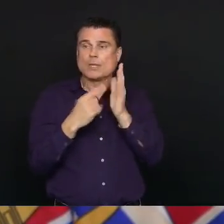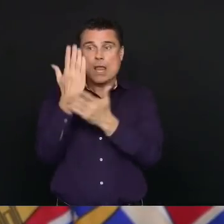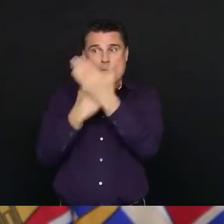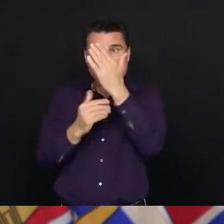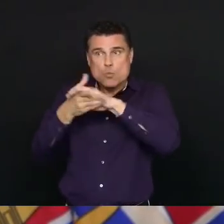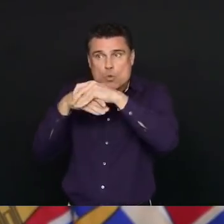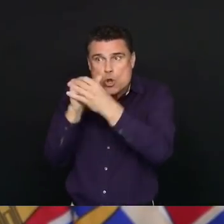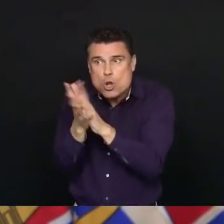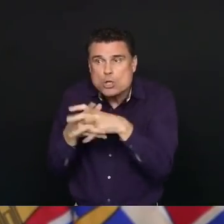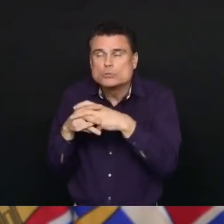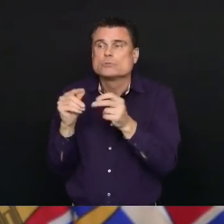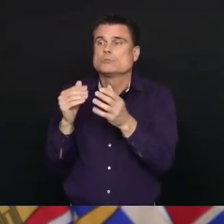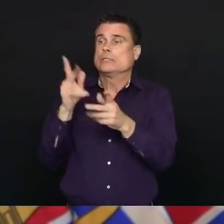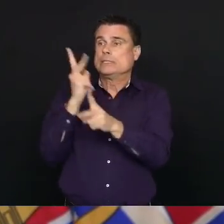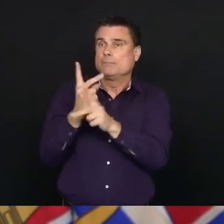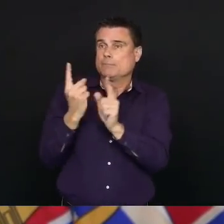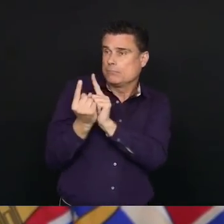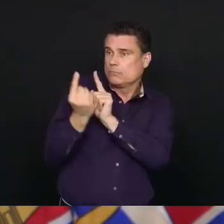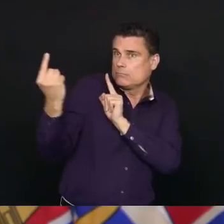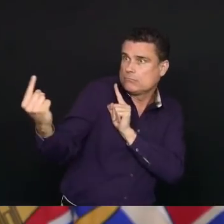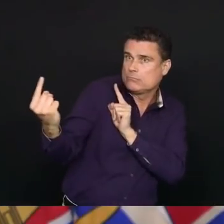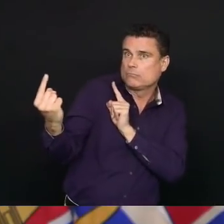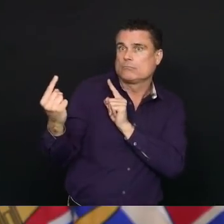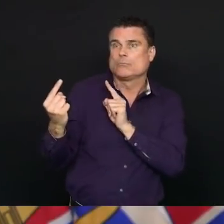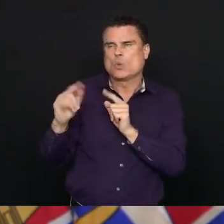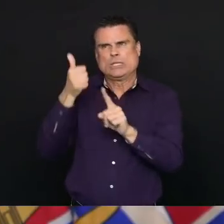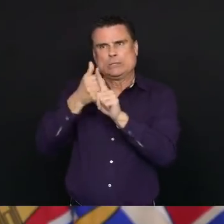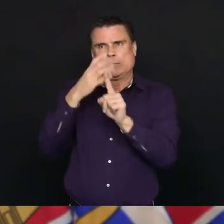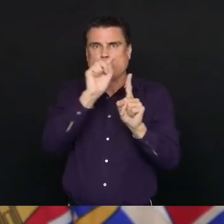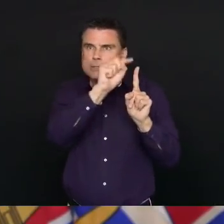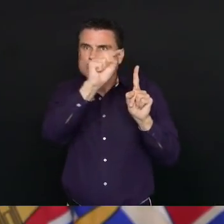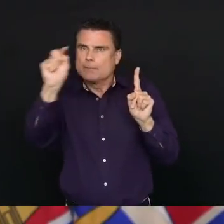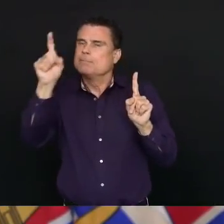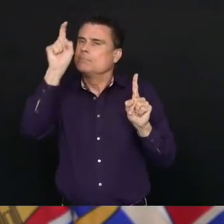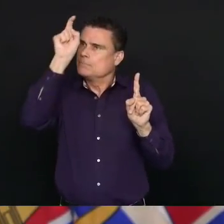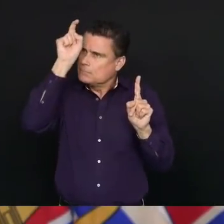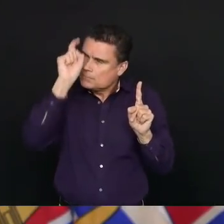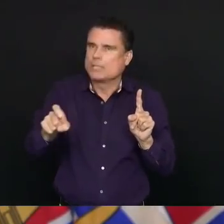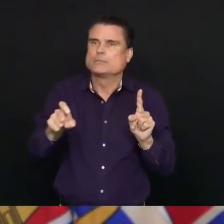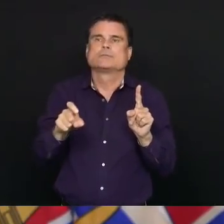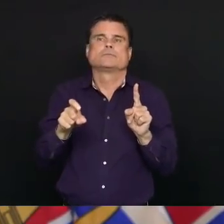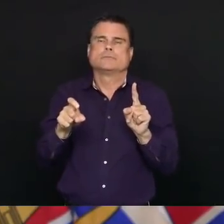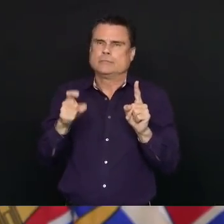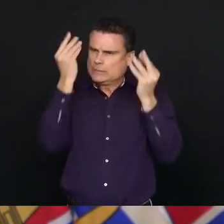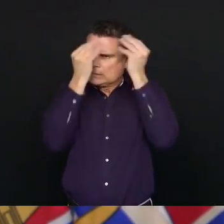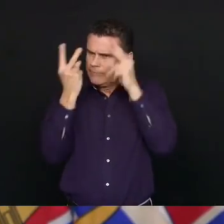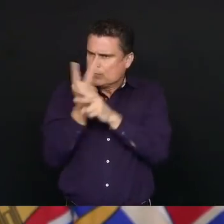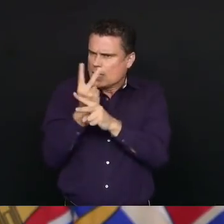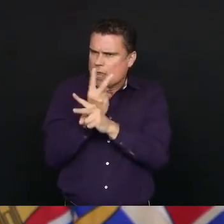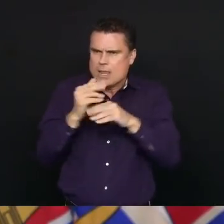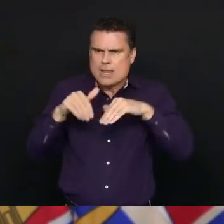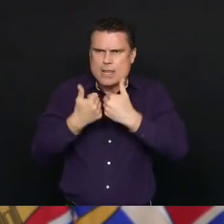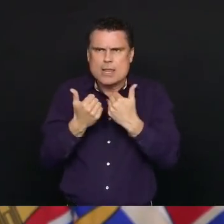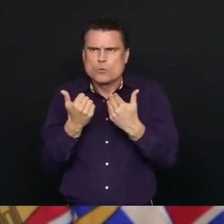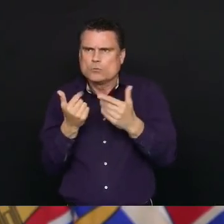in the work that they do is based appropriately. That they have the appropriate precautions in place and that people are being monitored.